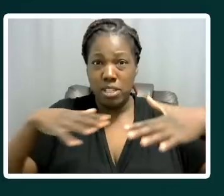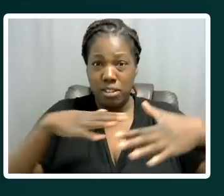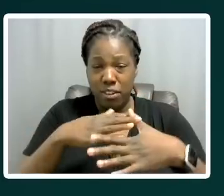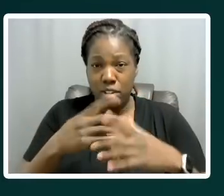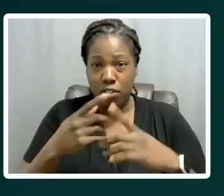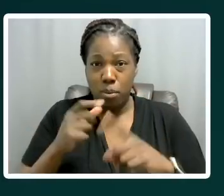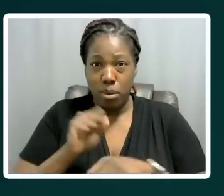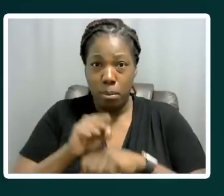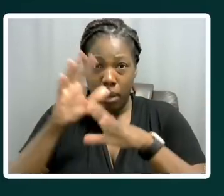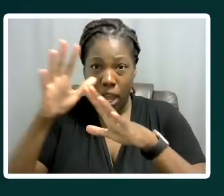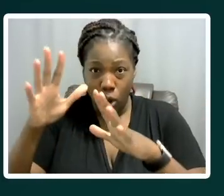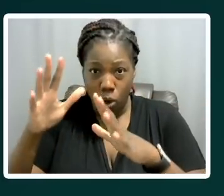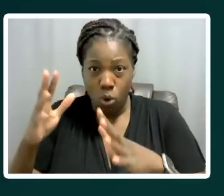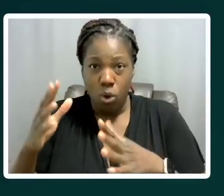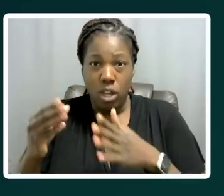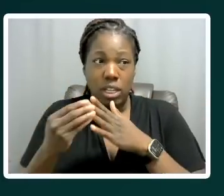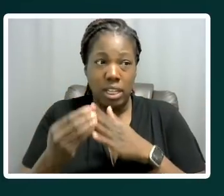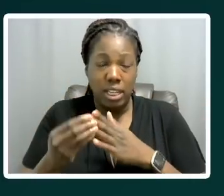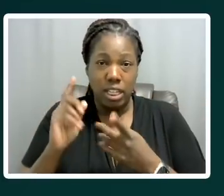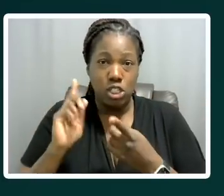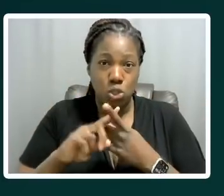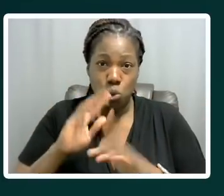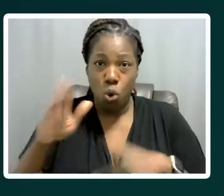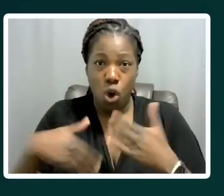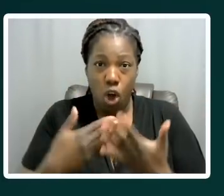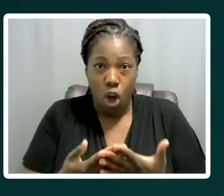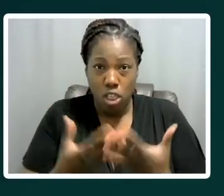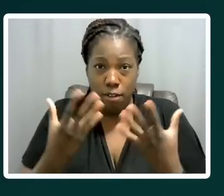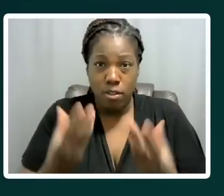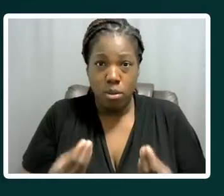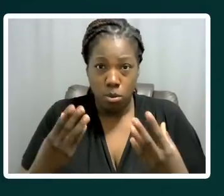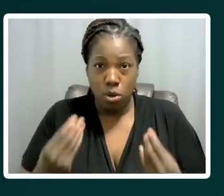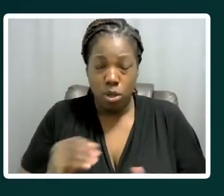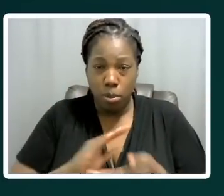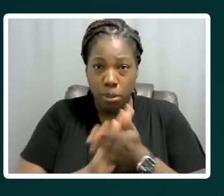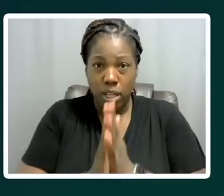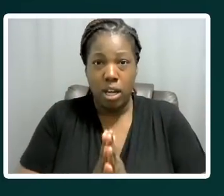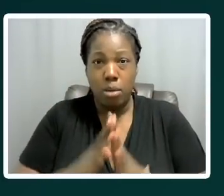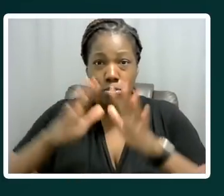and leads to all of that moisture coming down as precipitation on one side of the mountain range,